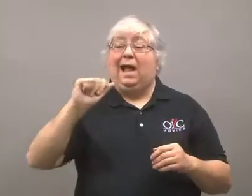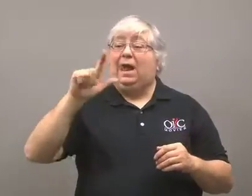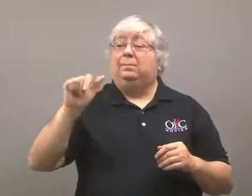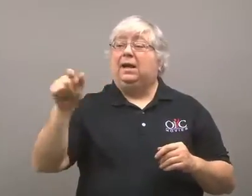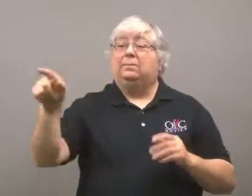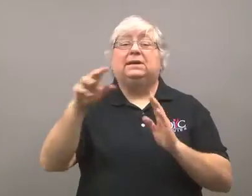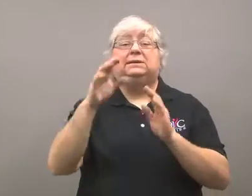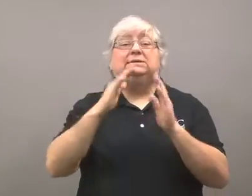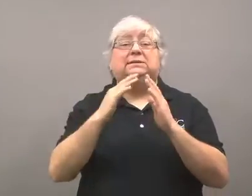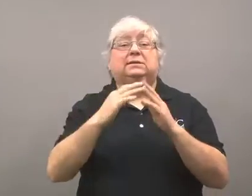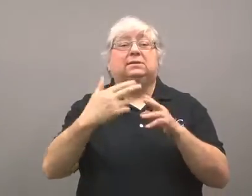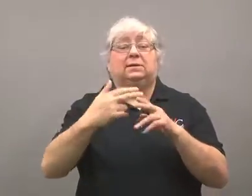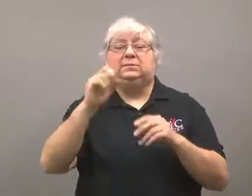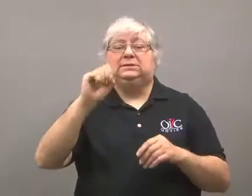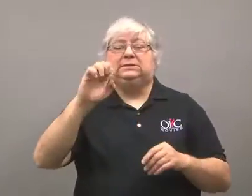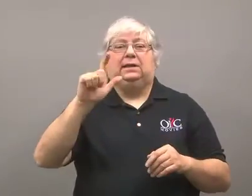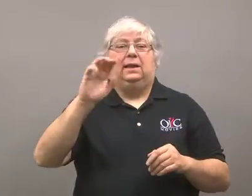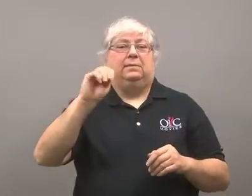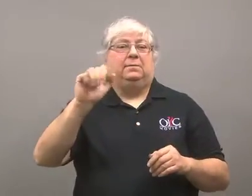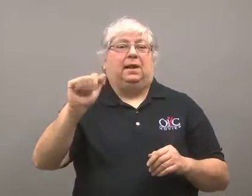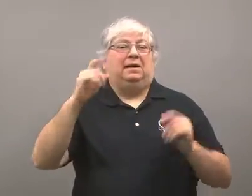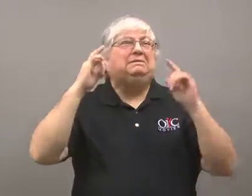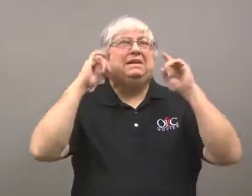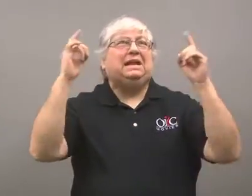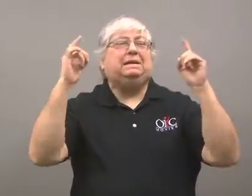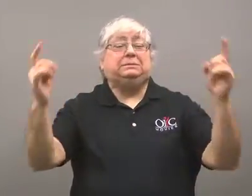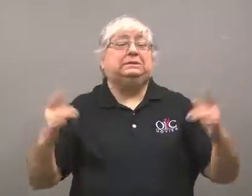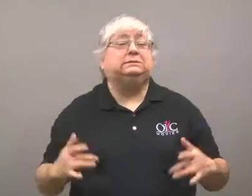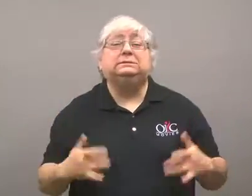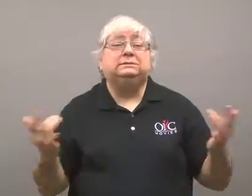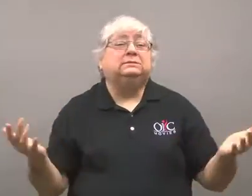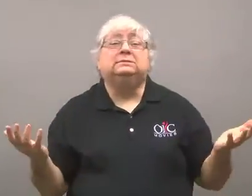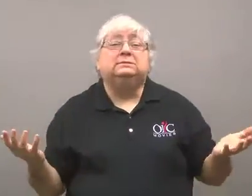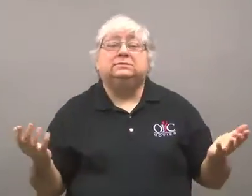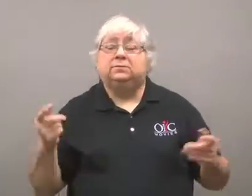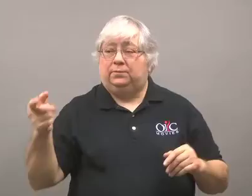a well known incident happened in Selma, Alabama.